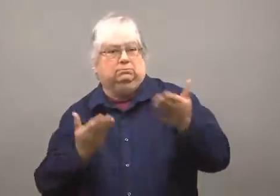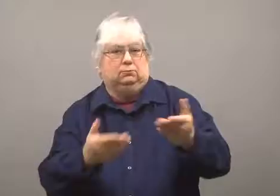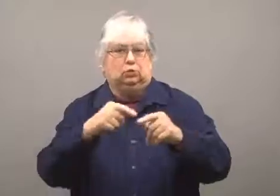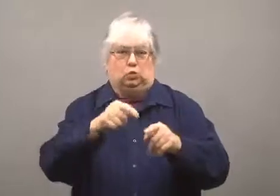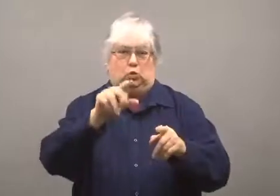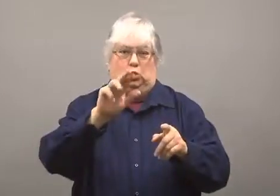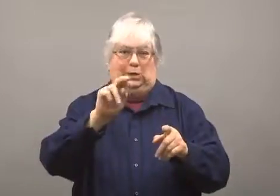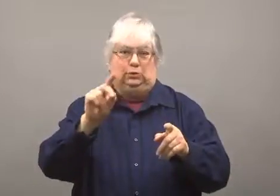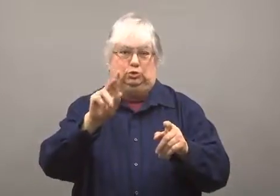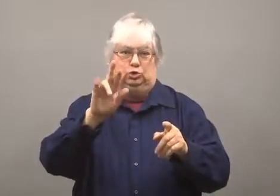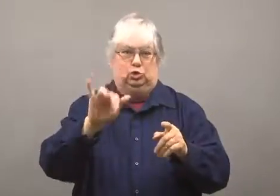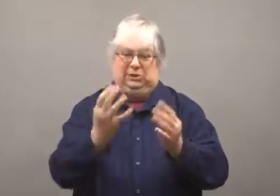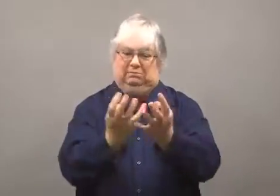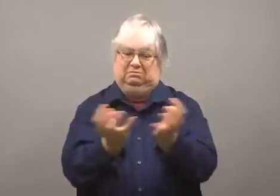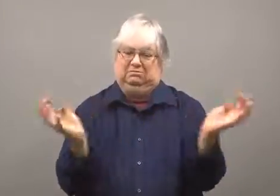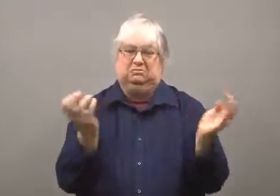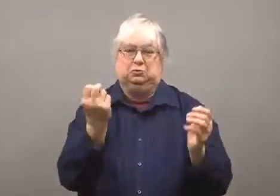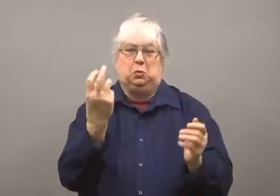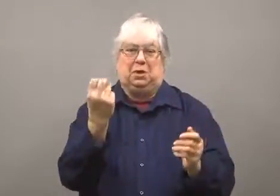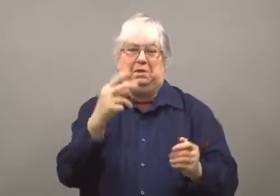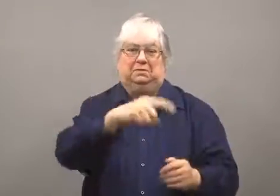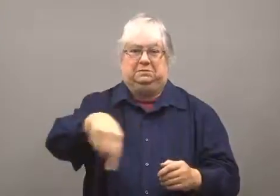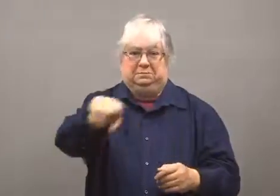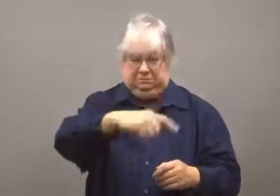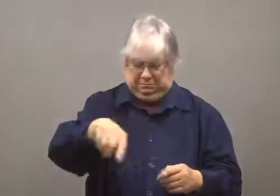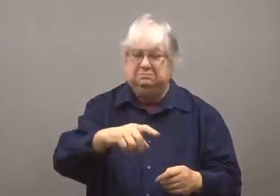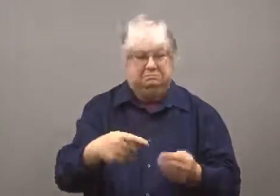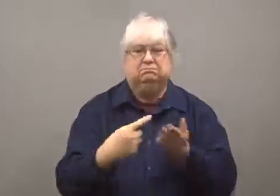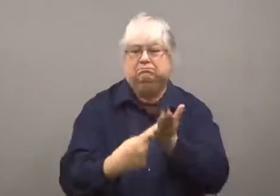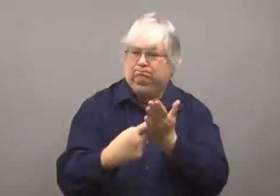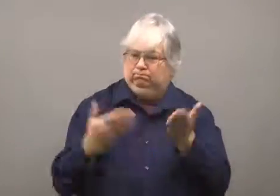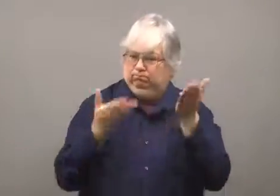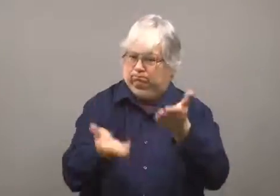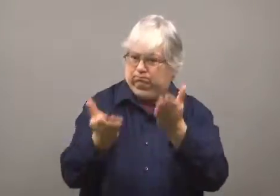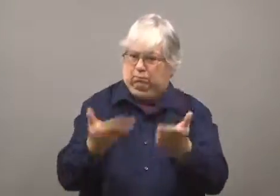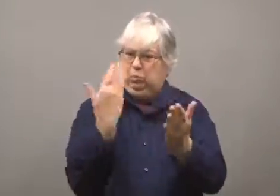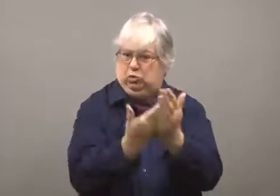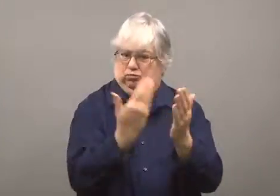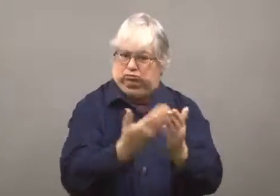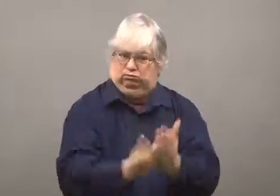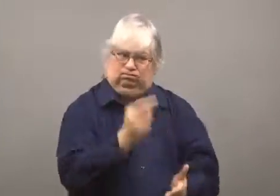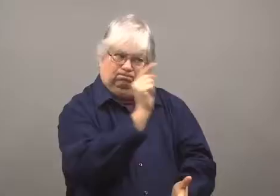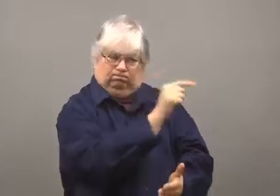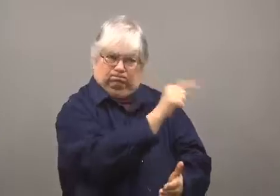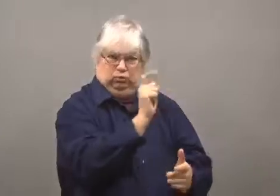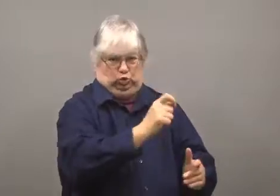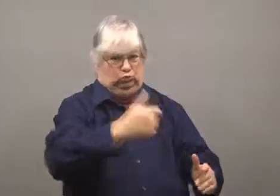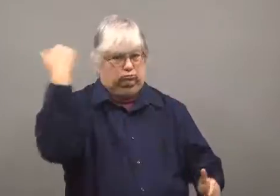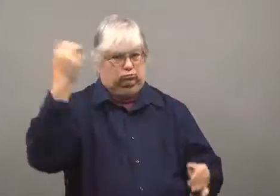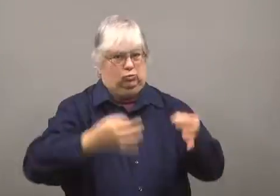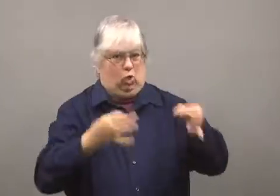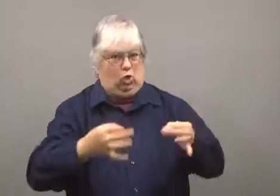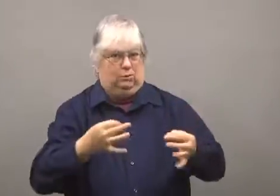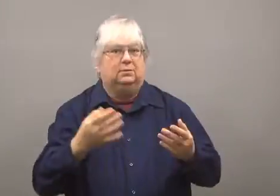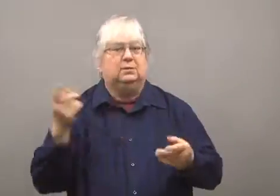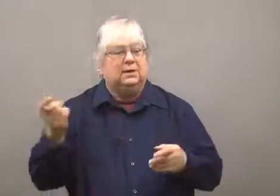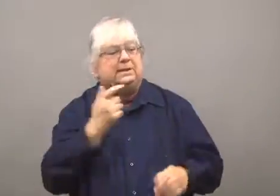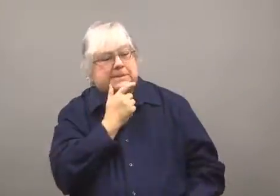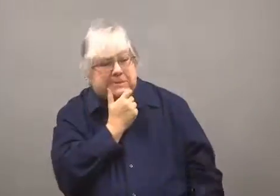that prosecutor will present the case to the grand jury, generally composed of 12 people. He or she will present evidence to show the person should be indicted.